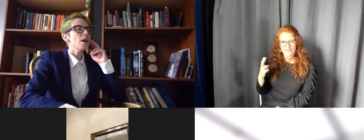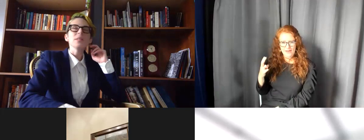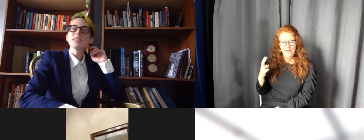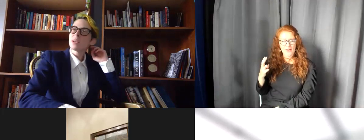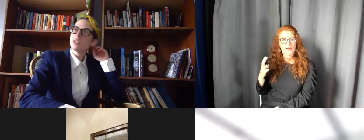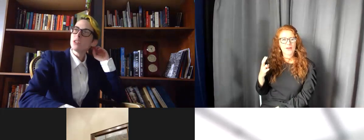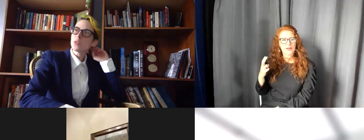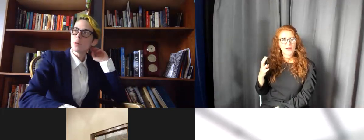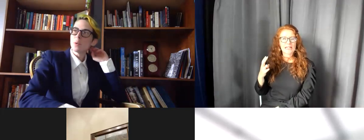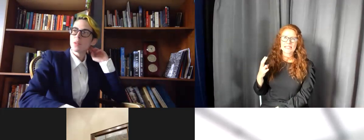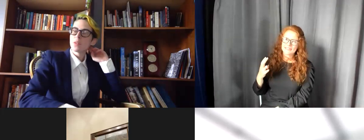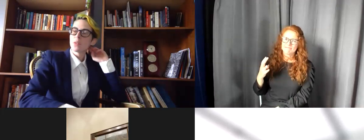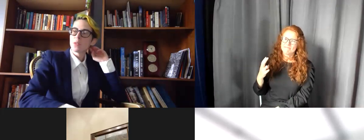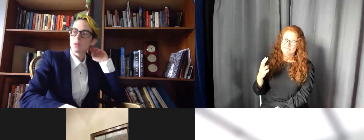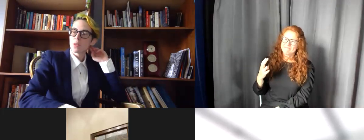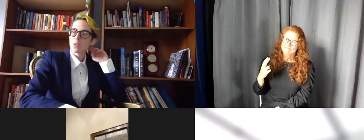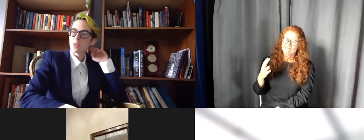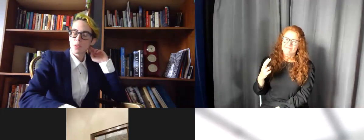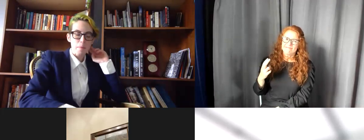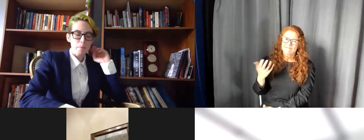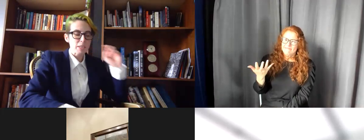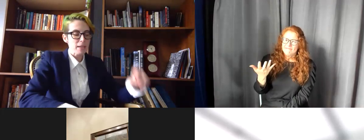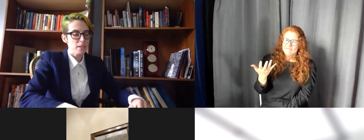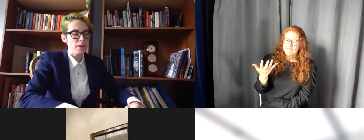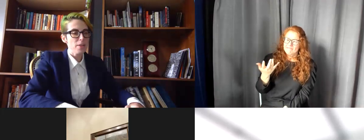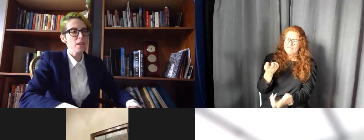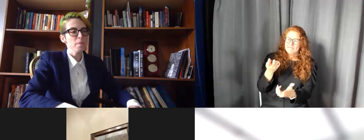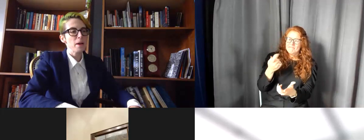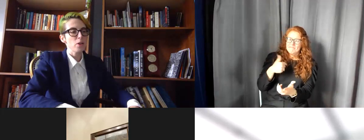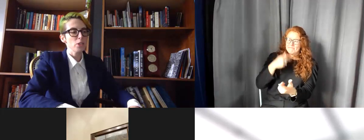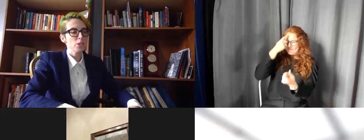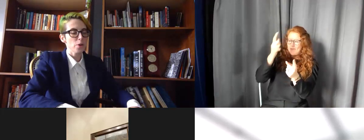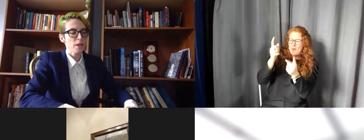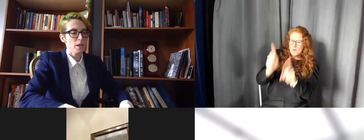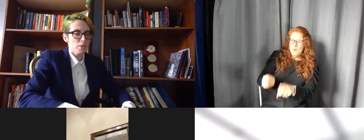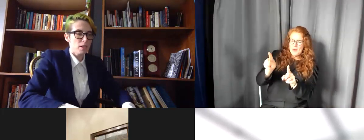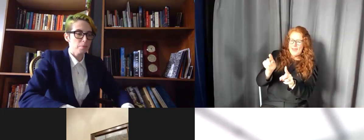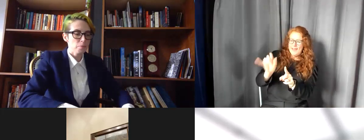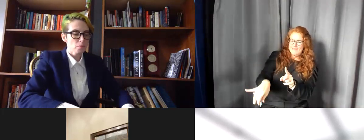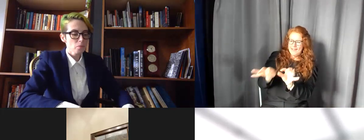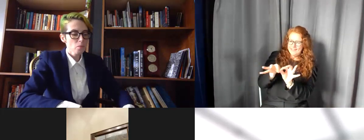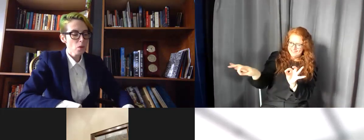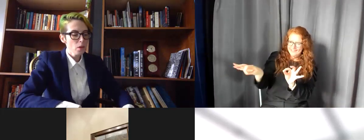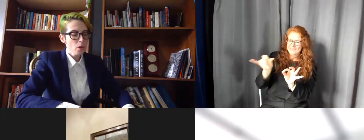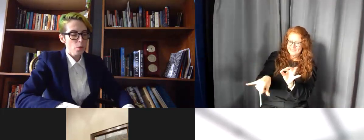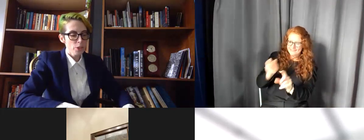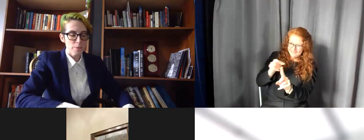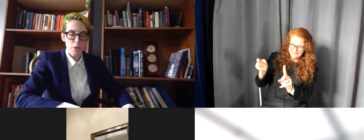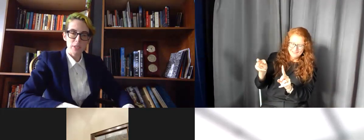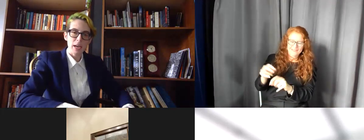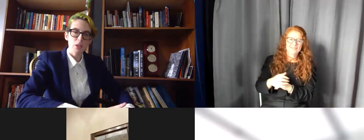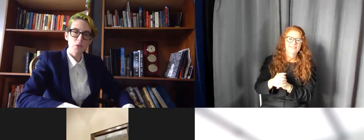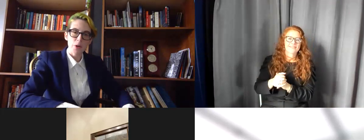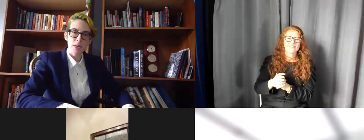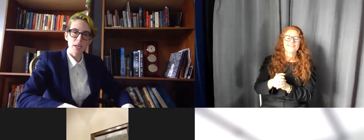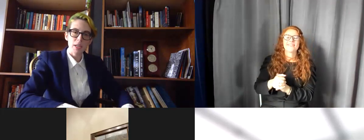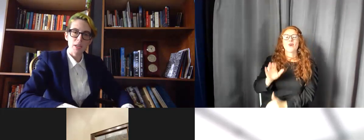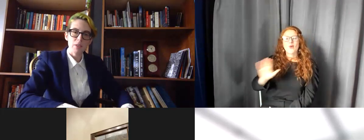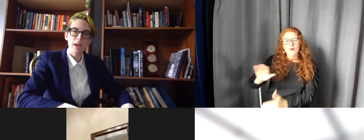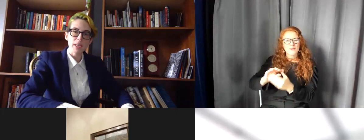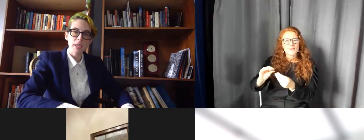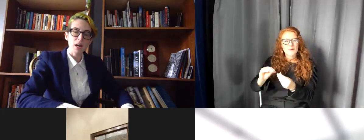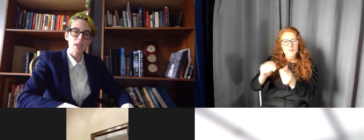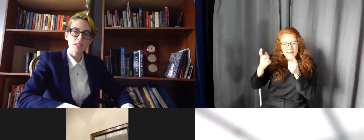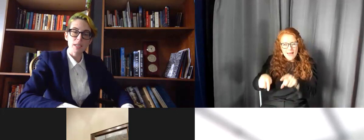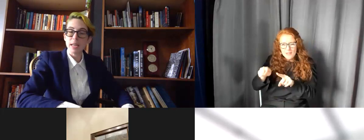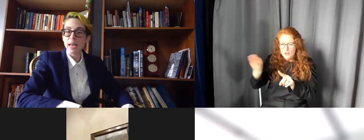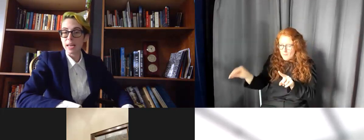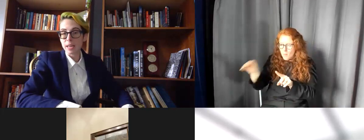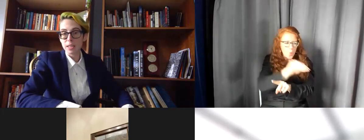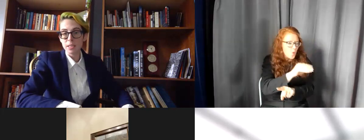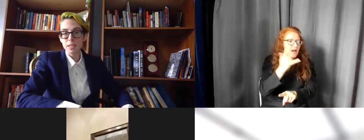Farrah Garland: I would say that I do agree with with that perspective I think about her story of when she moved to California, and finally got an aid.